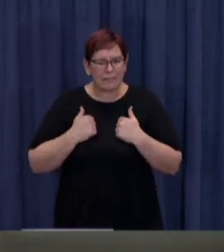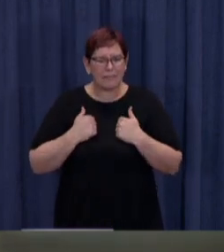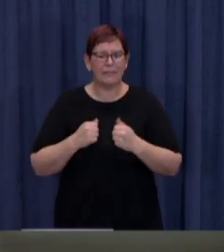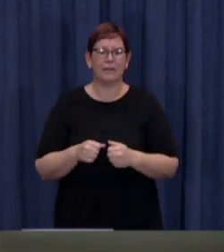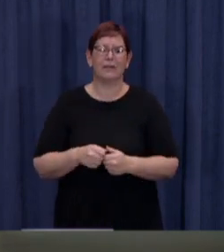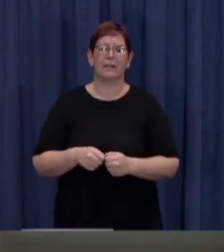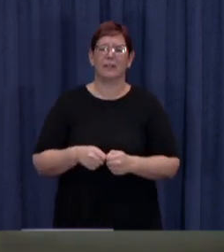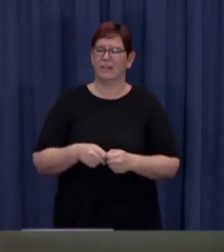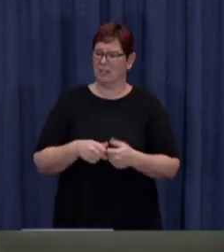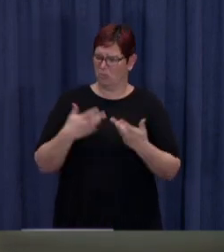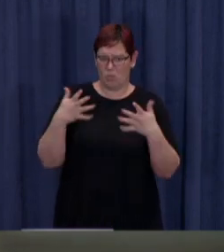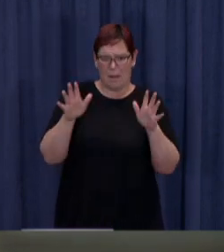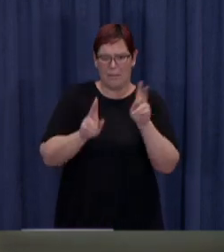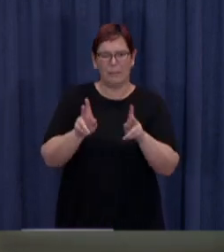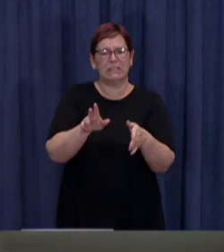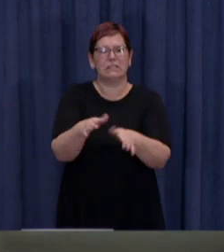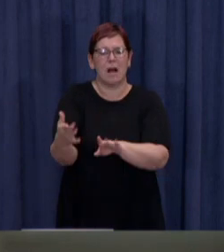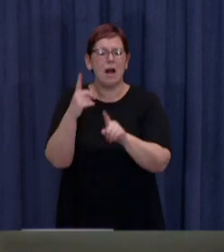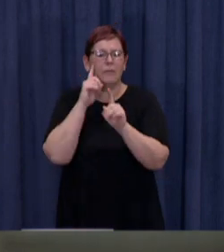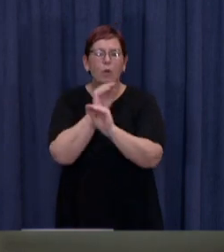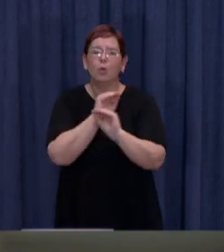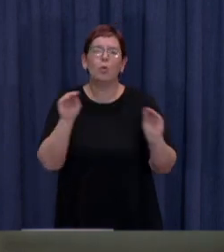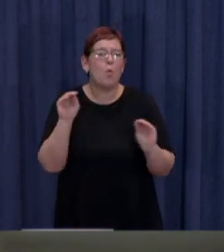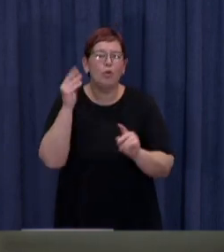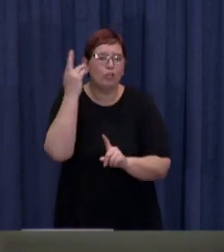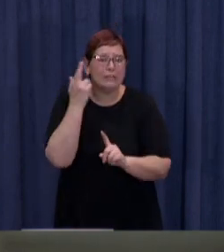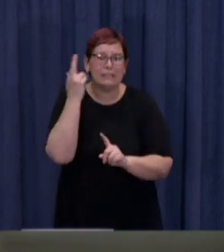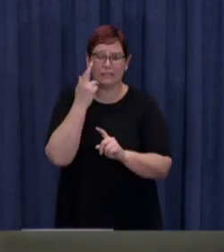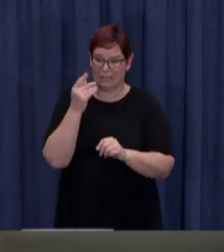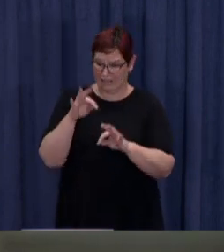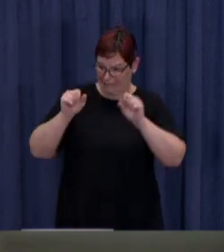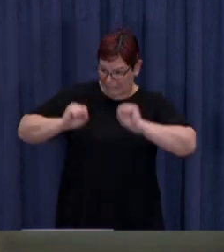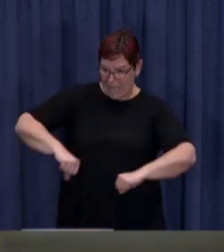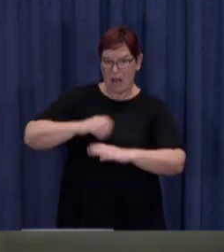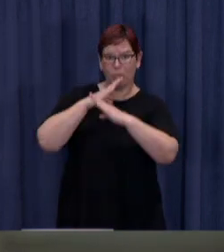sites the supervised injection sites are about and so they should remain open as